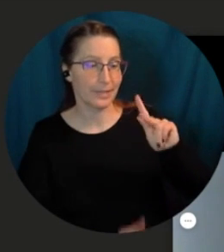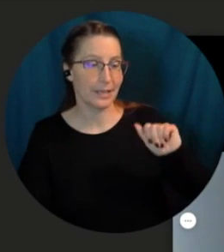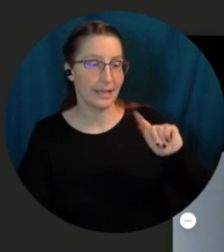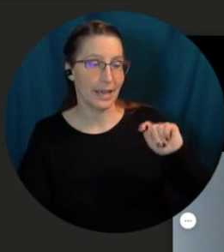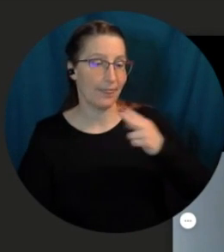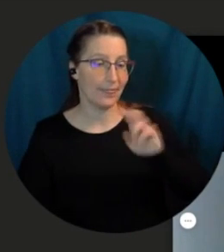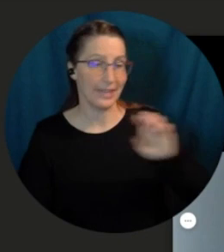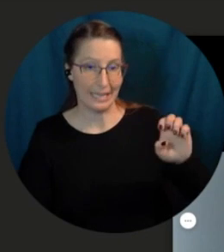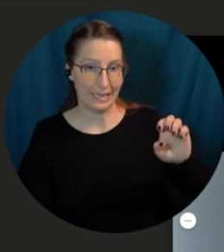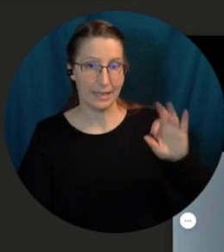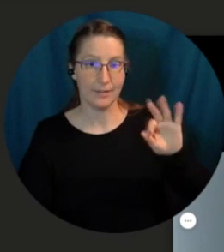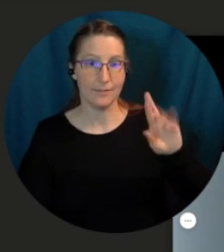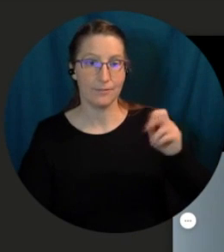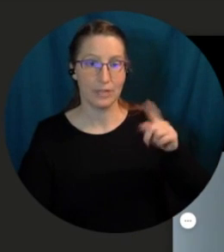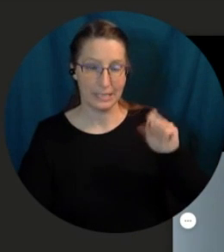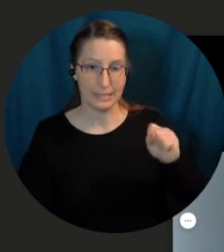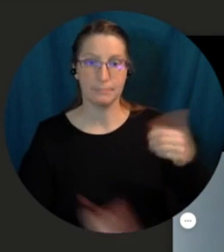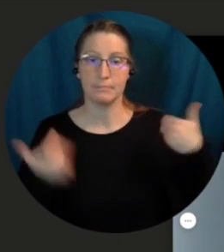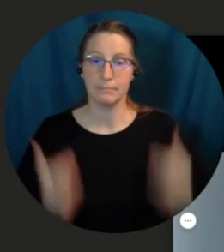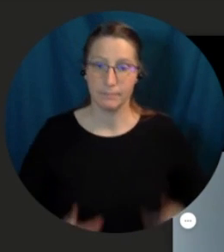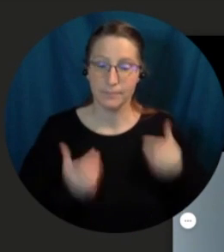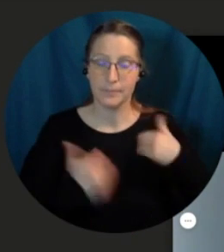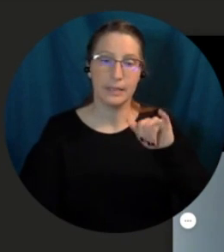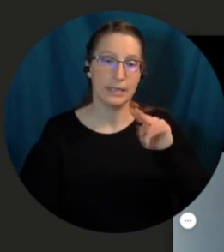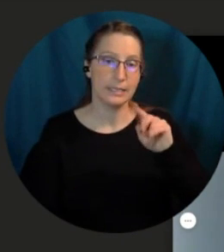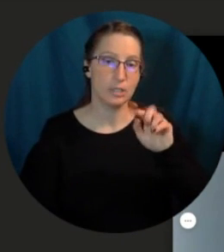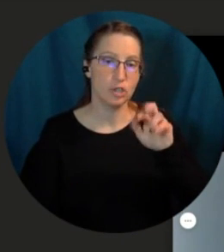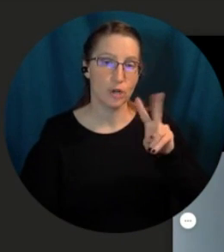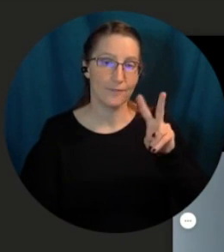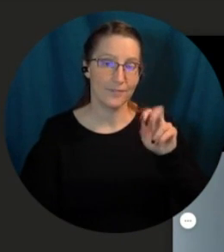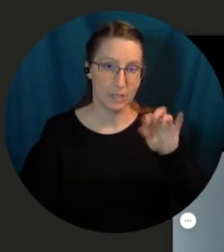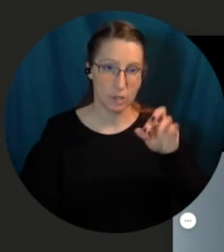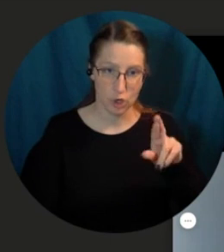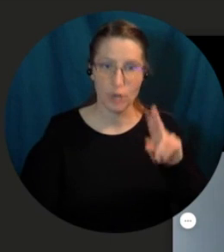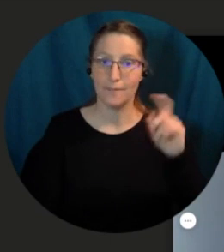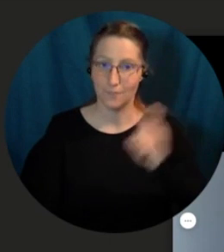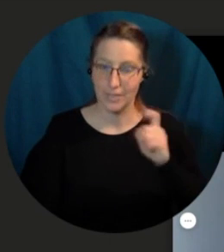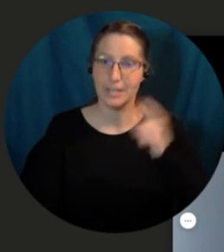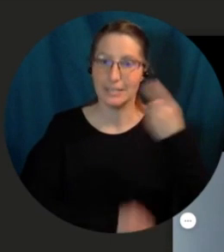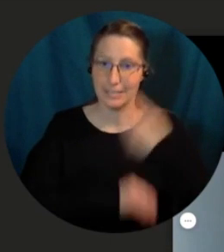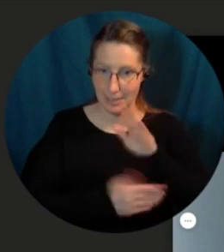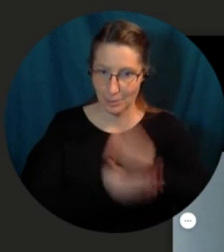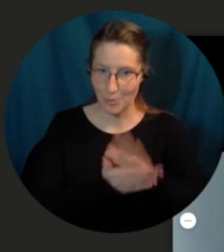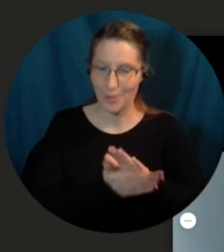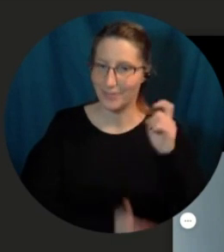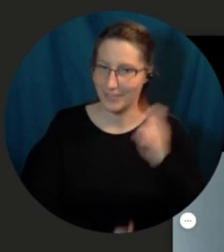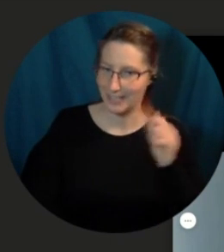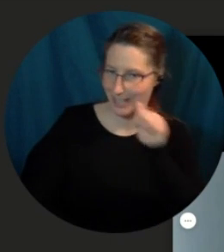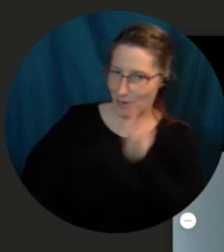I'm an intervener at Phoenix Day School for the Deaf in Phoenix, Arizona.